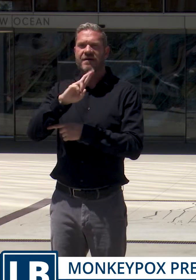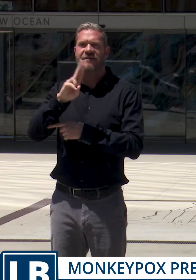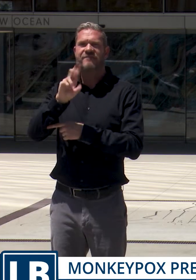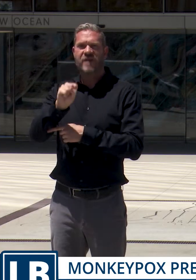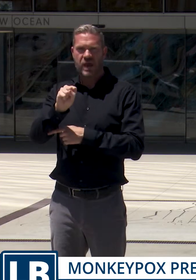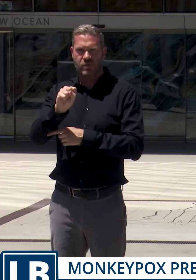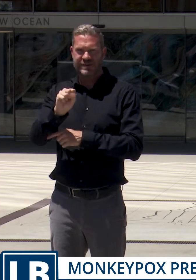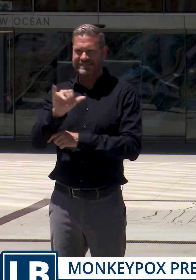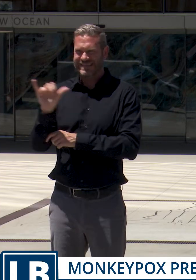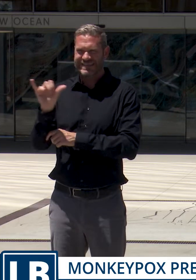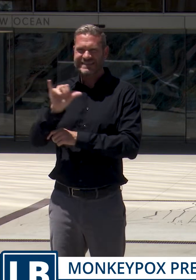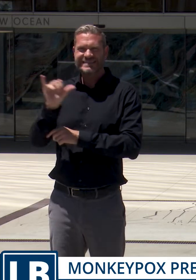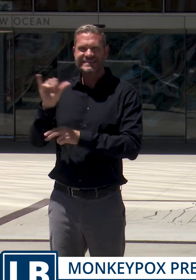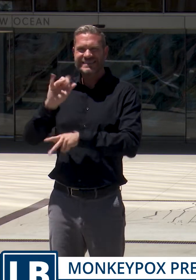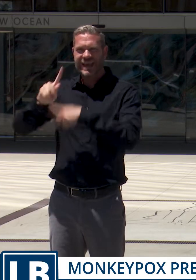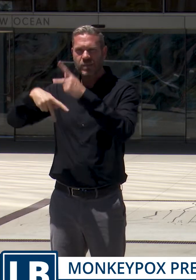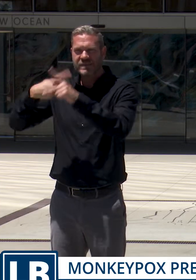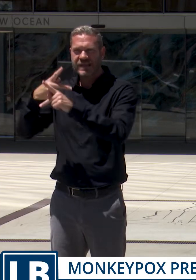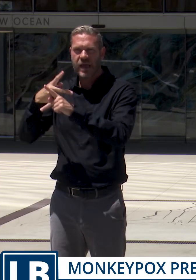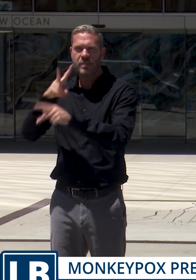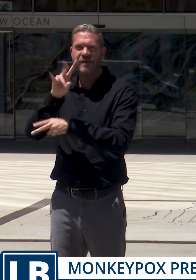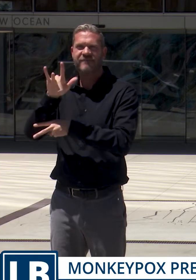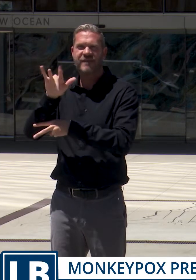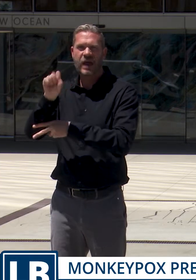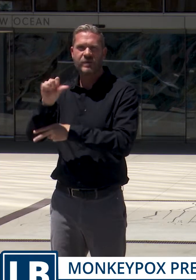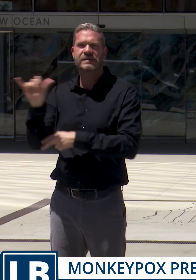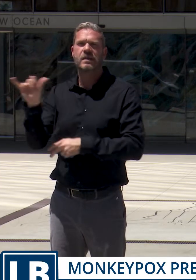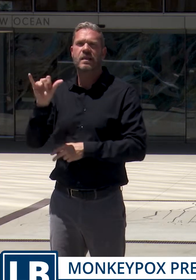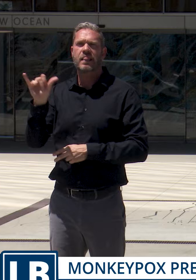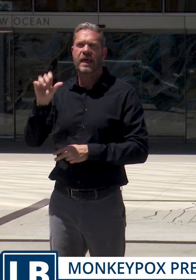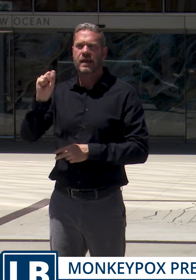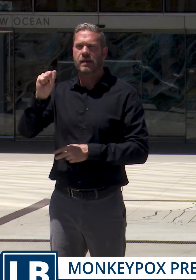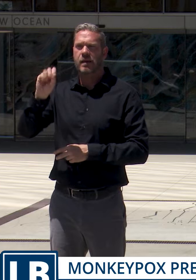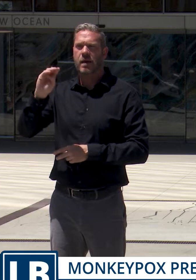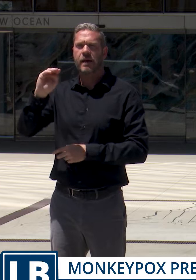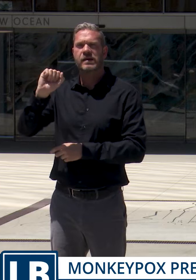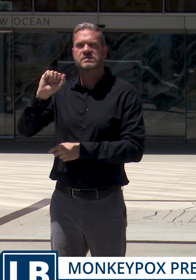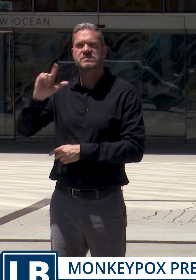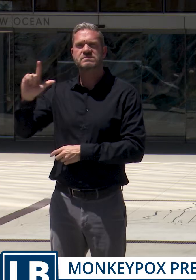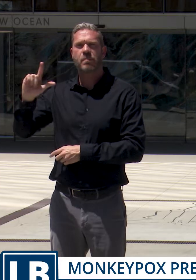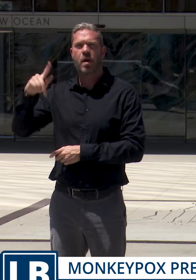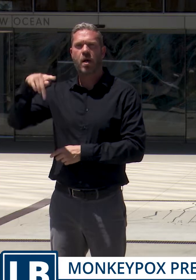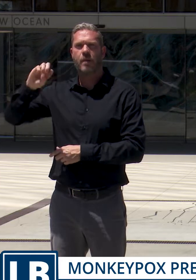as smallpox although monkeypox infection has milder symptoms than smallpox